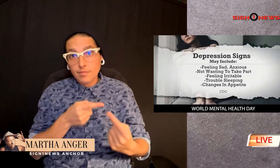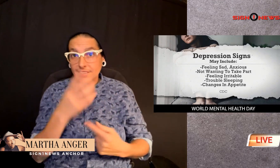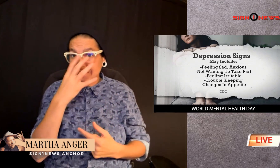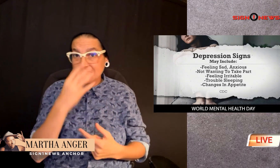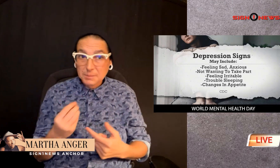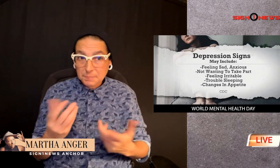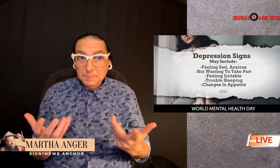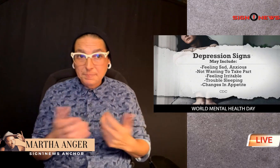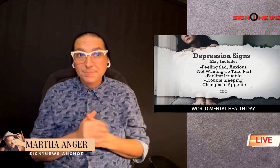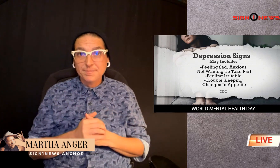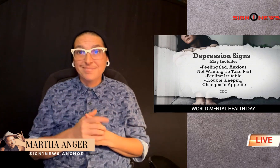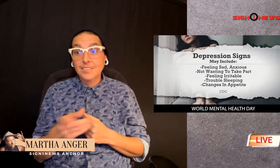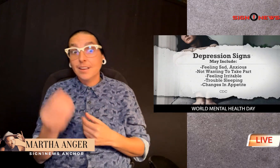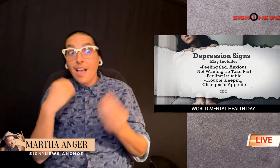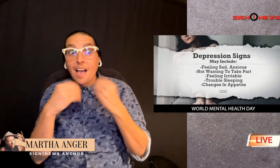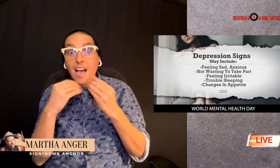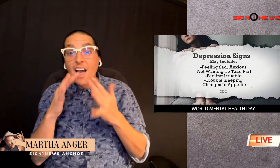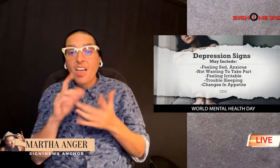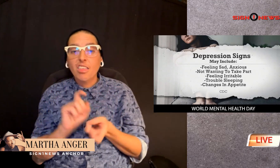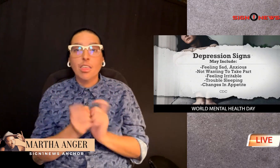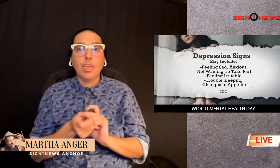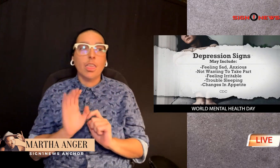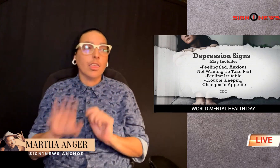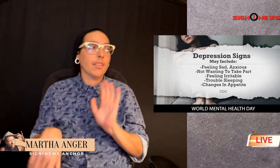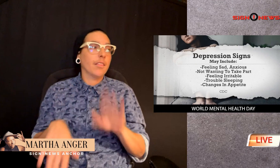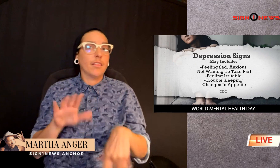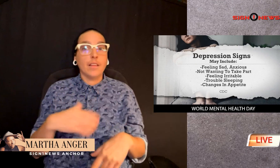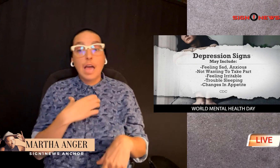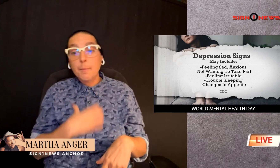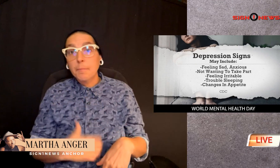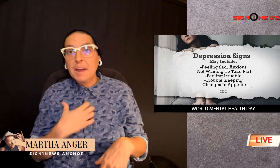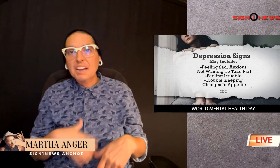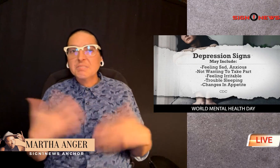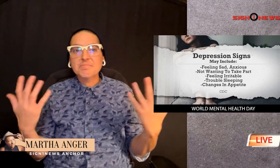having trouble sleeping and changes in appetite.